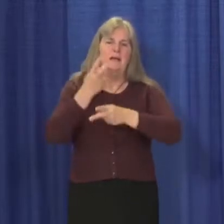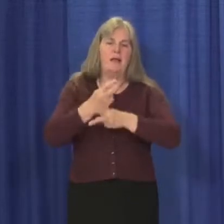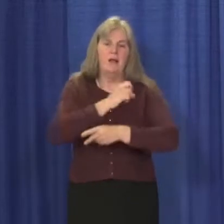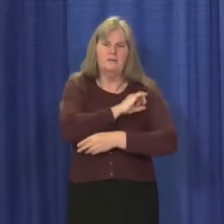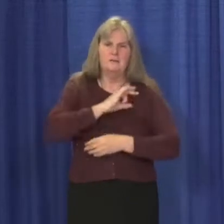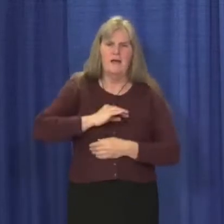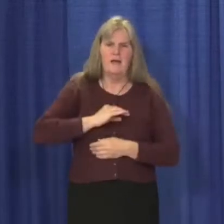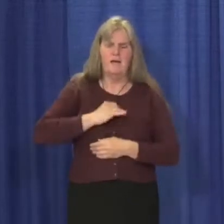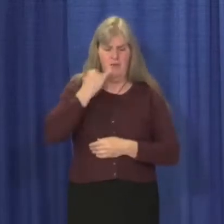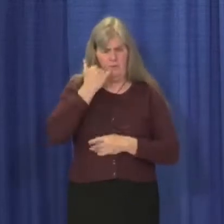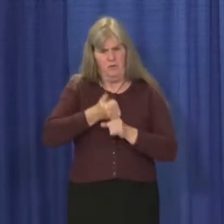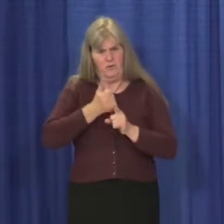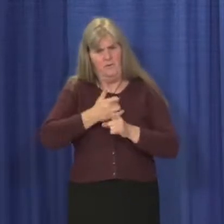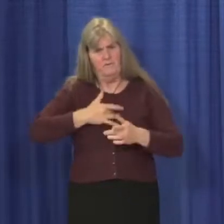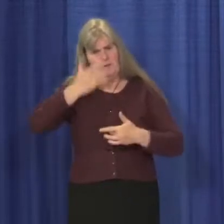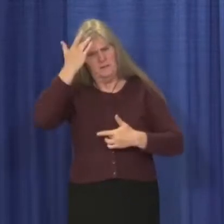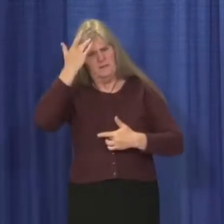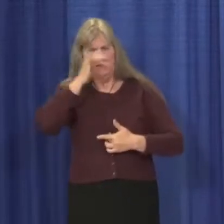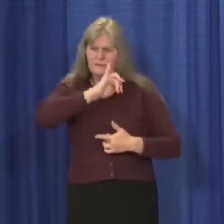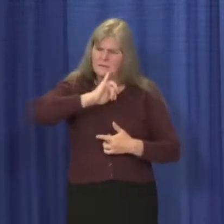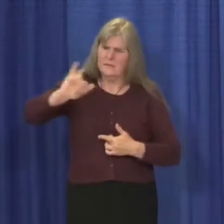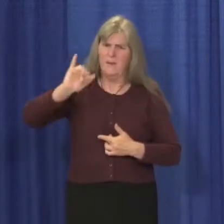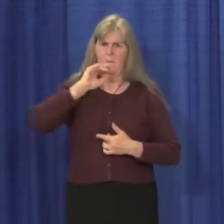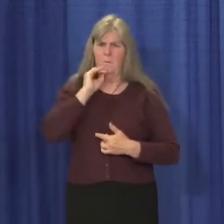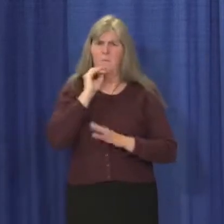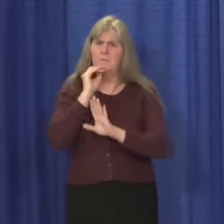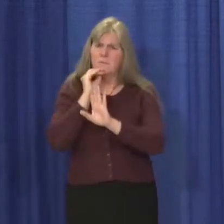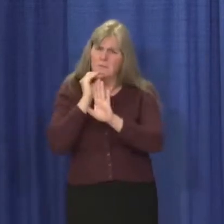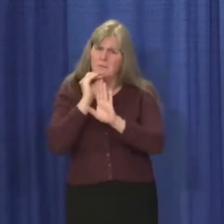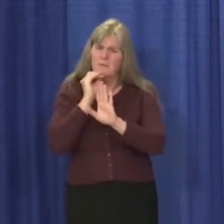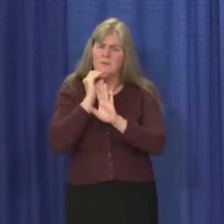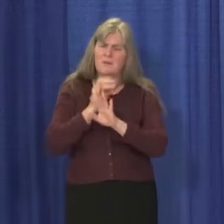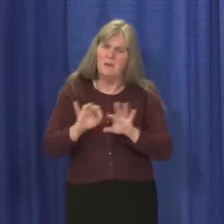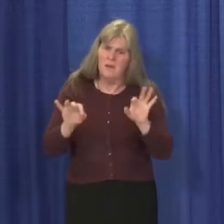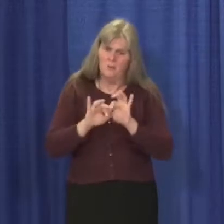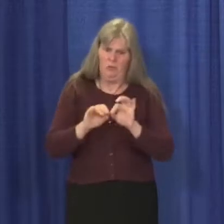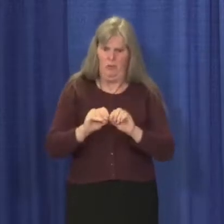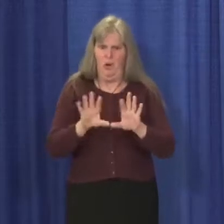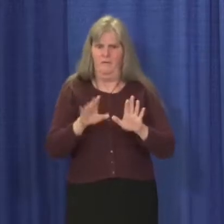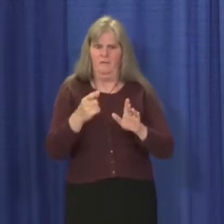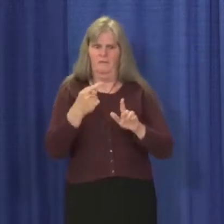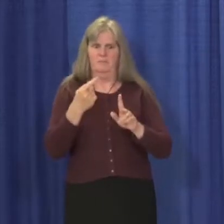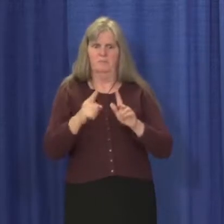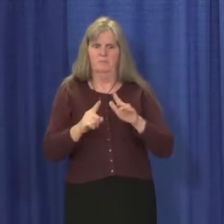ask all operators to ensure staff understand and acknowledge the consequences of coming to